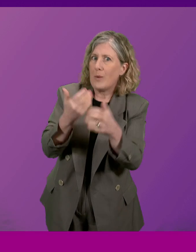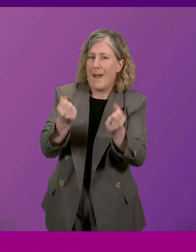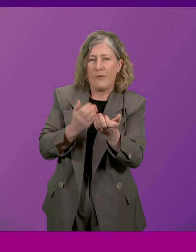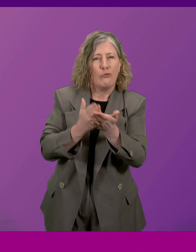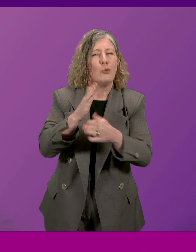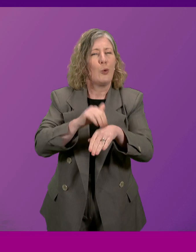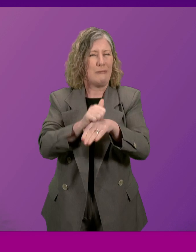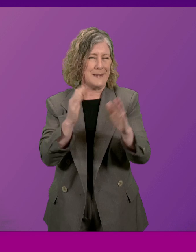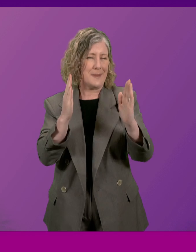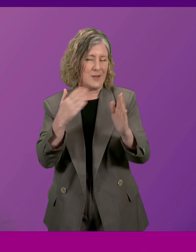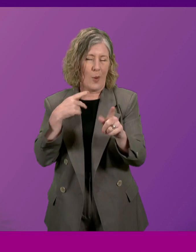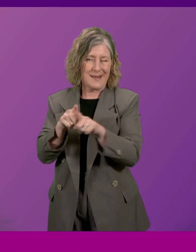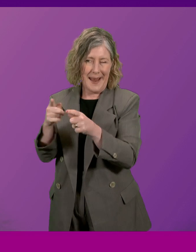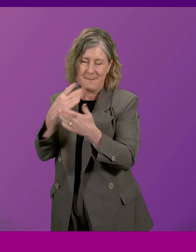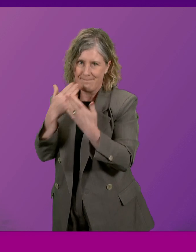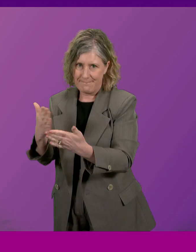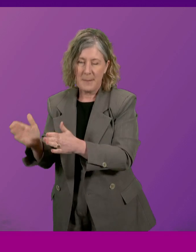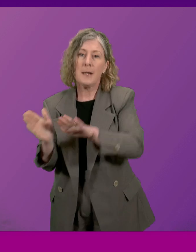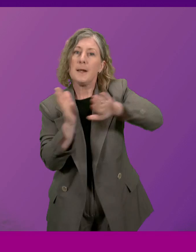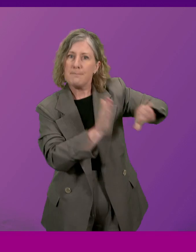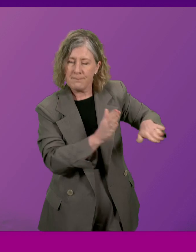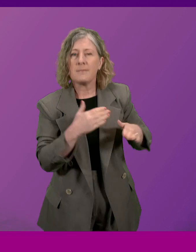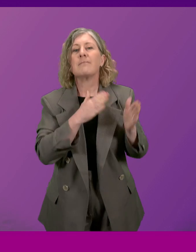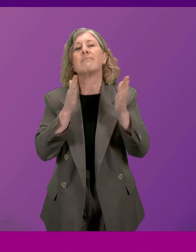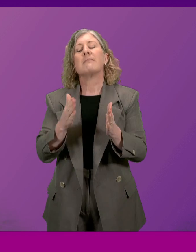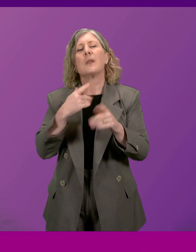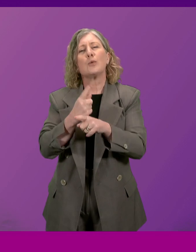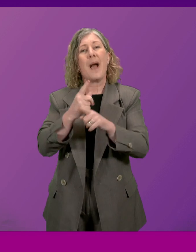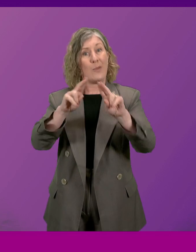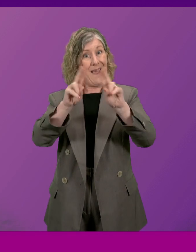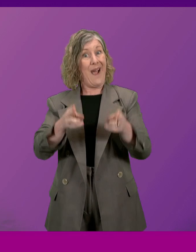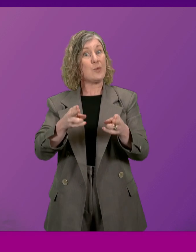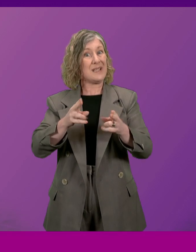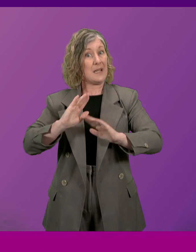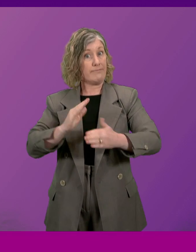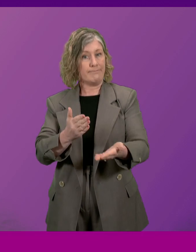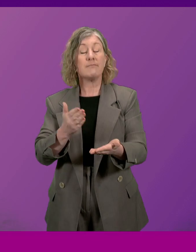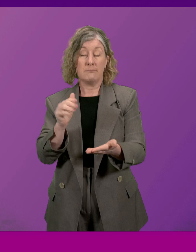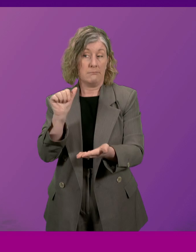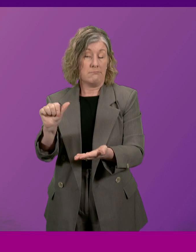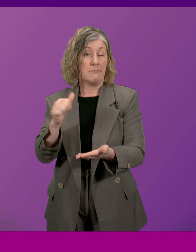On the question of housing, the Government accepts that there is a housing emergency.